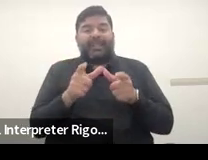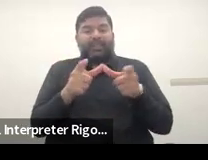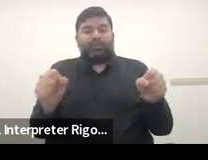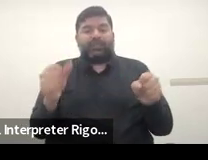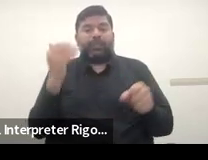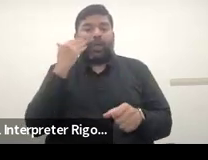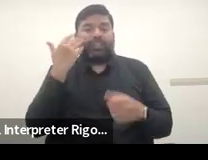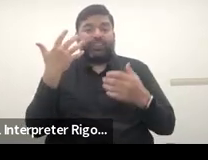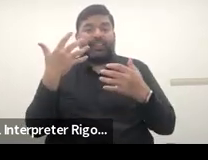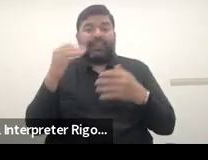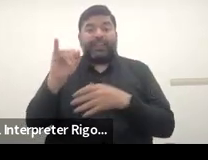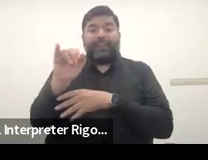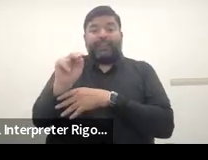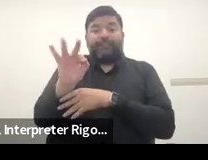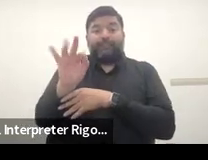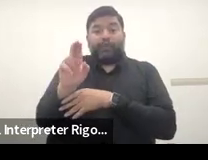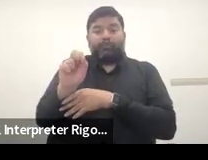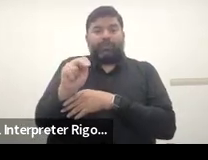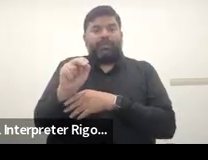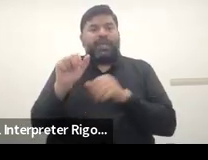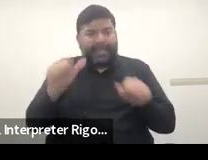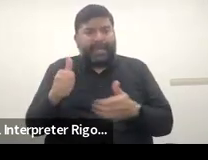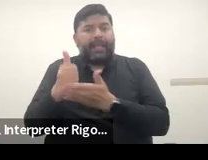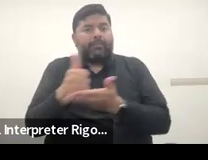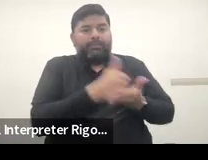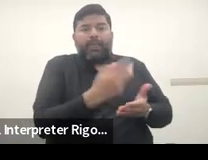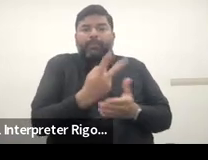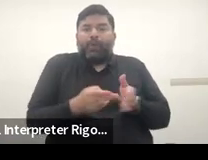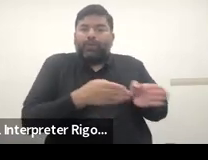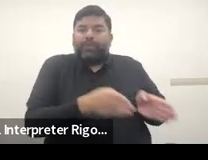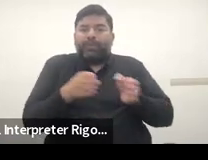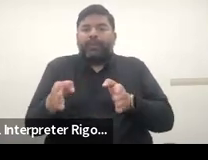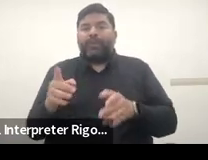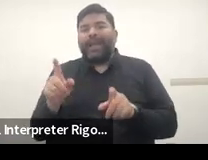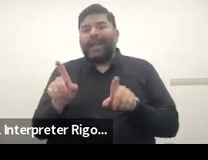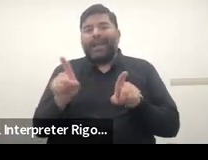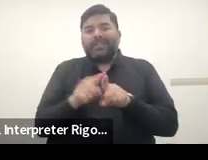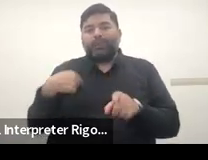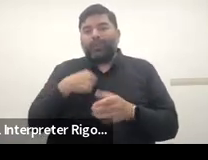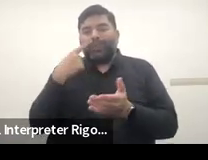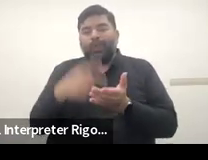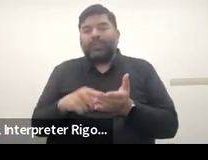for both of these directions. As we saw with the vector-quantized model, we are able to sort of